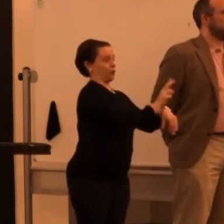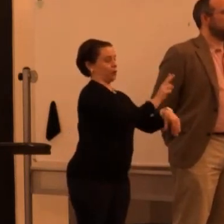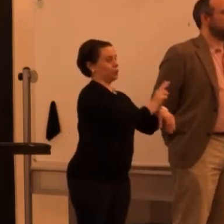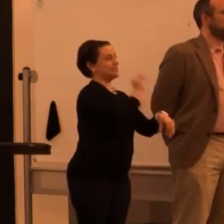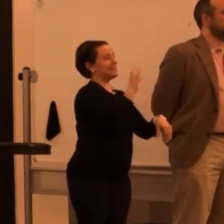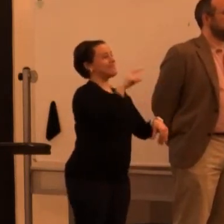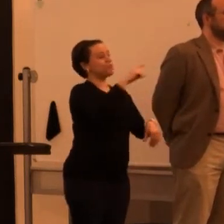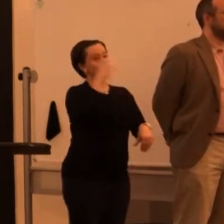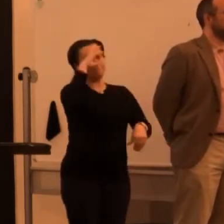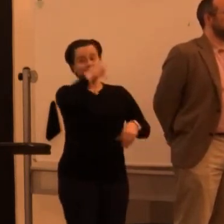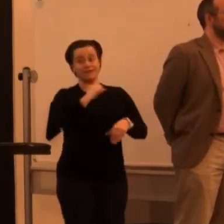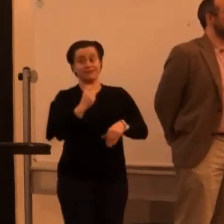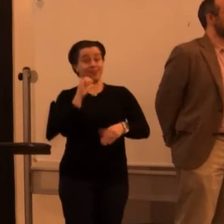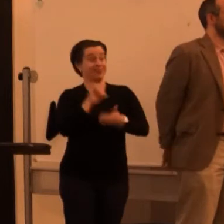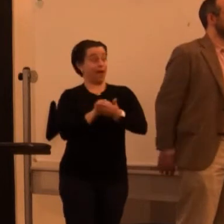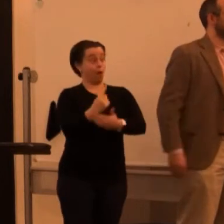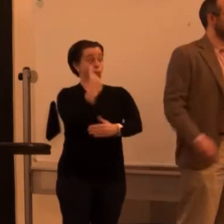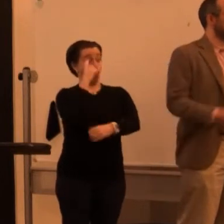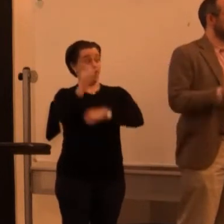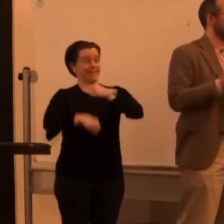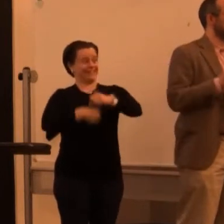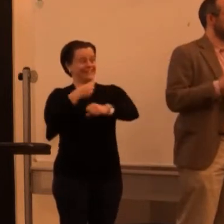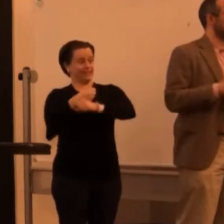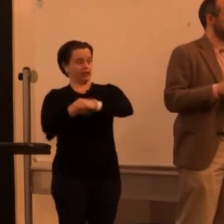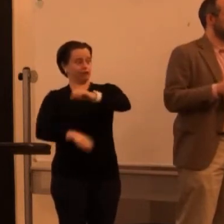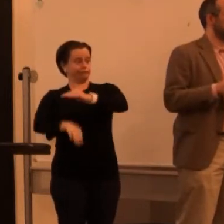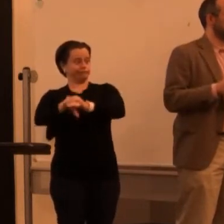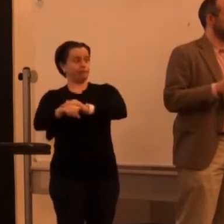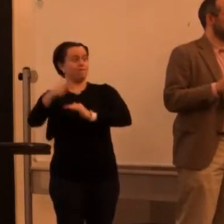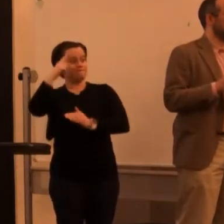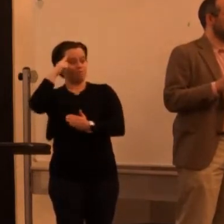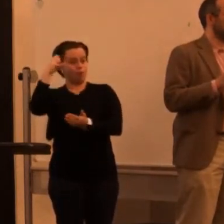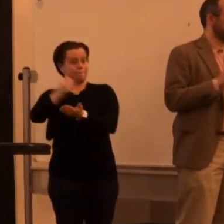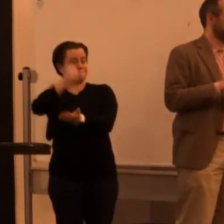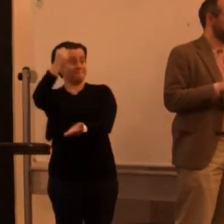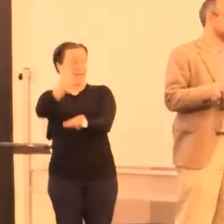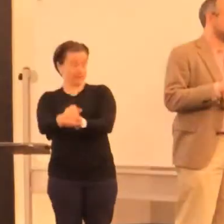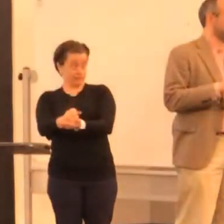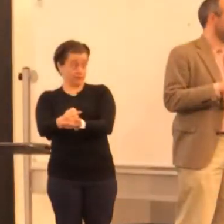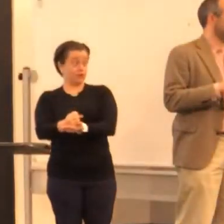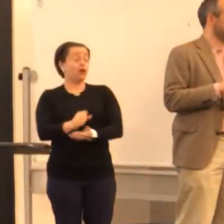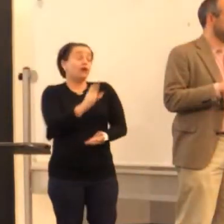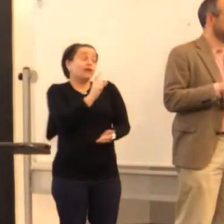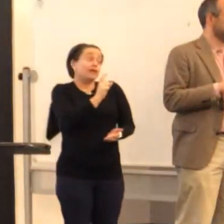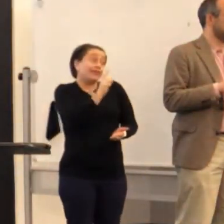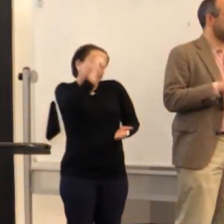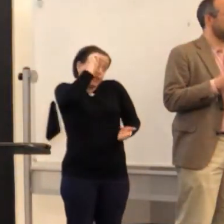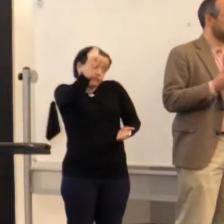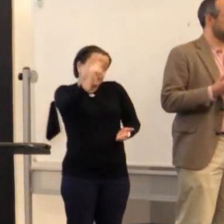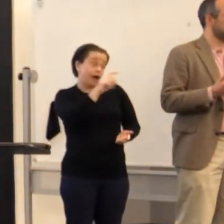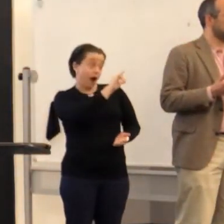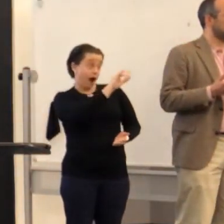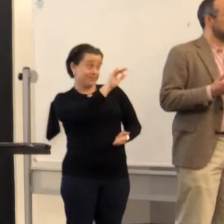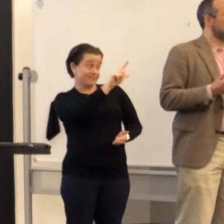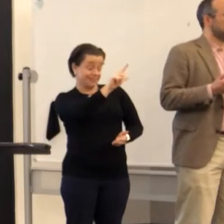to consider whether multiple forms of protection are applicable and whether they're valuable.